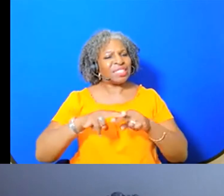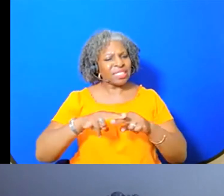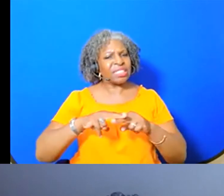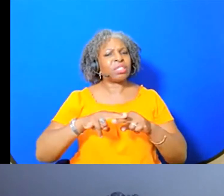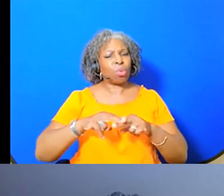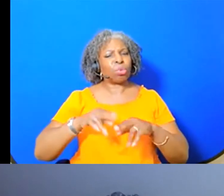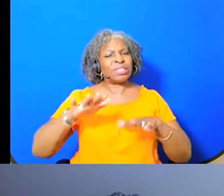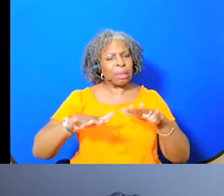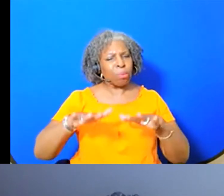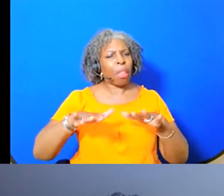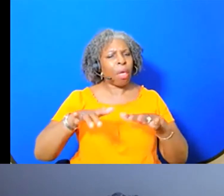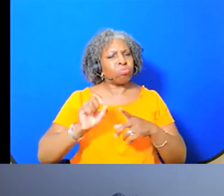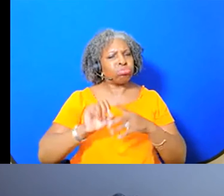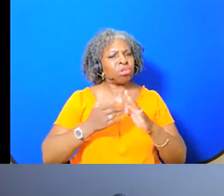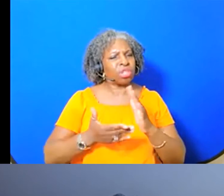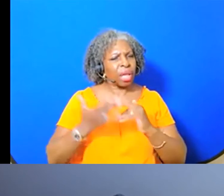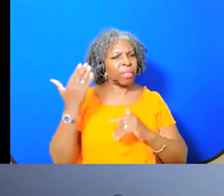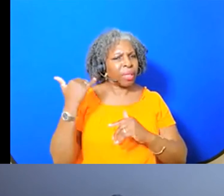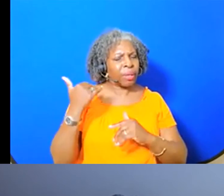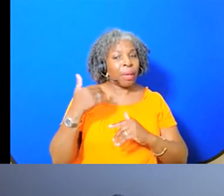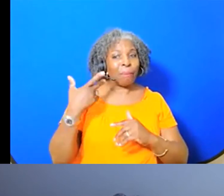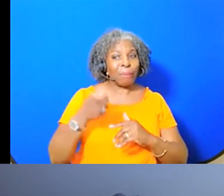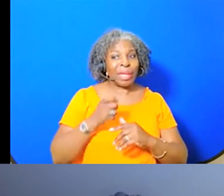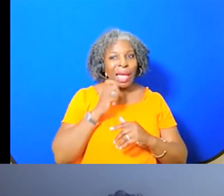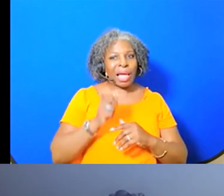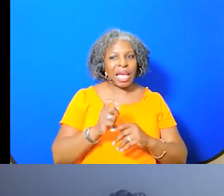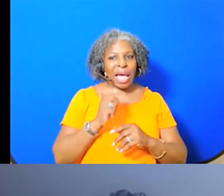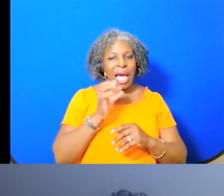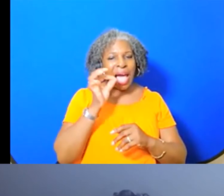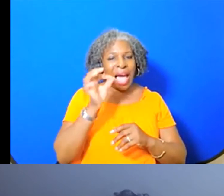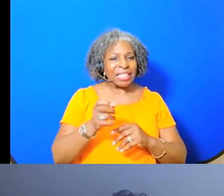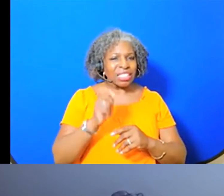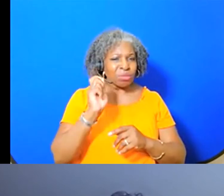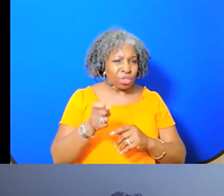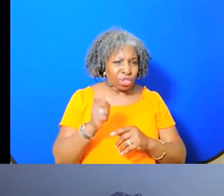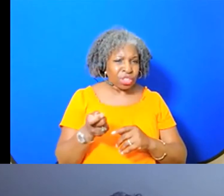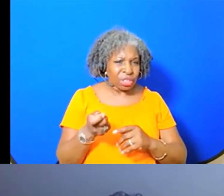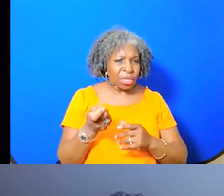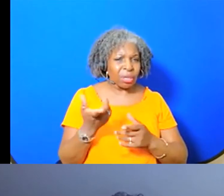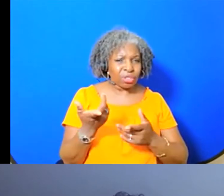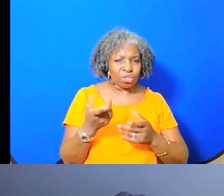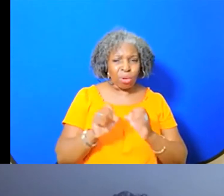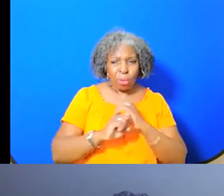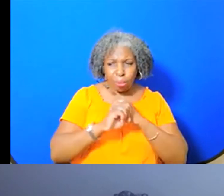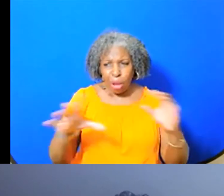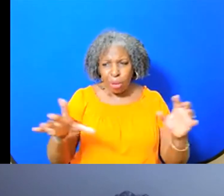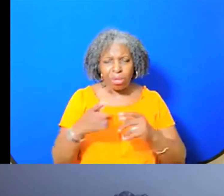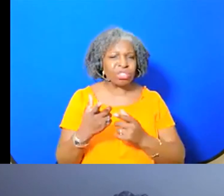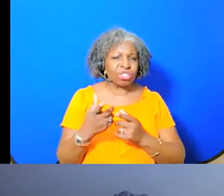asked our commissioner to publish a call for participation in like eight languages